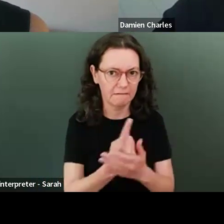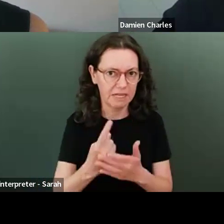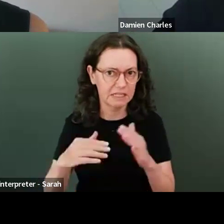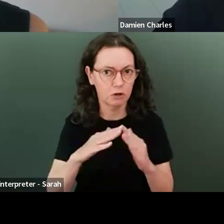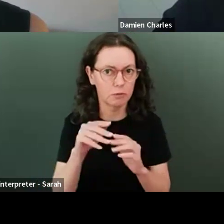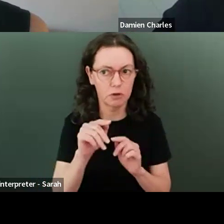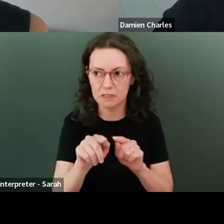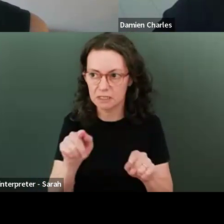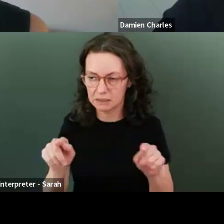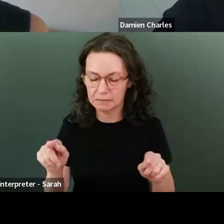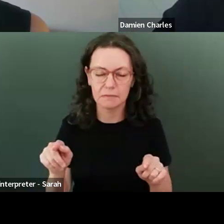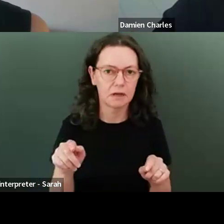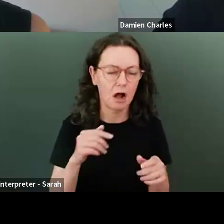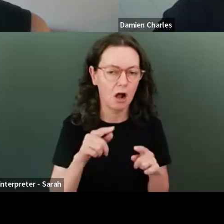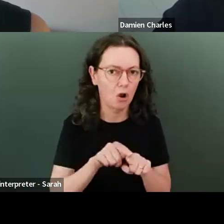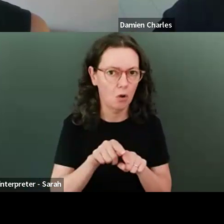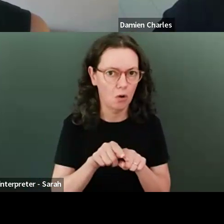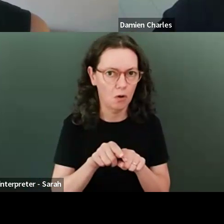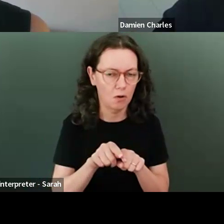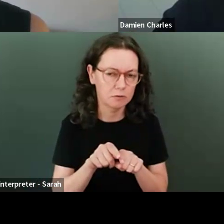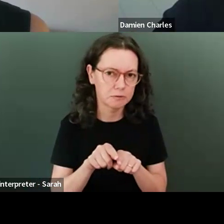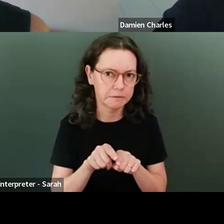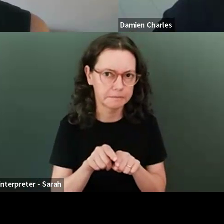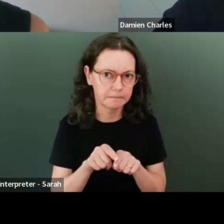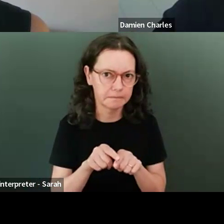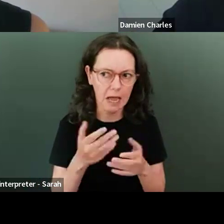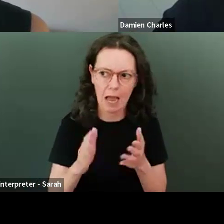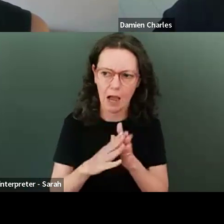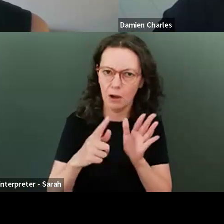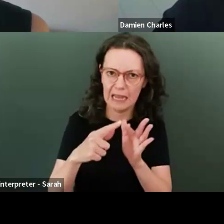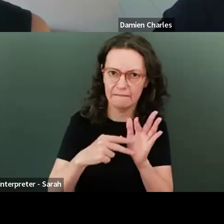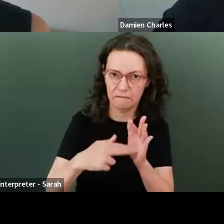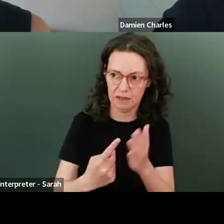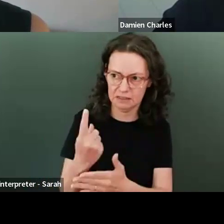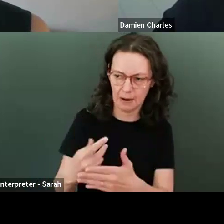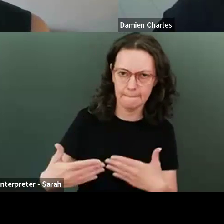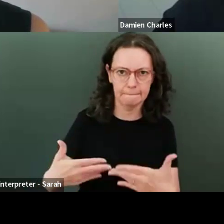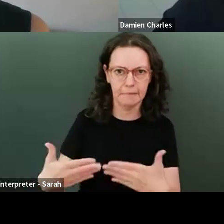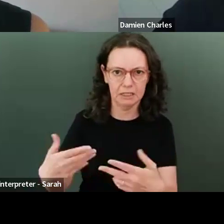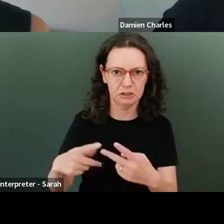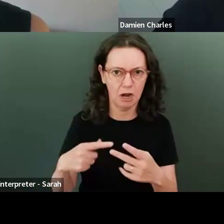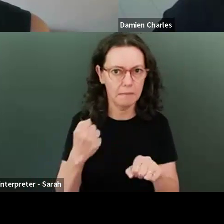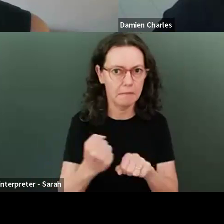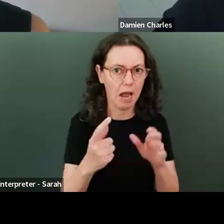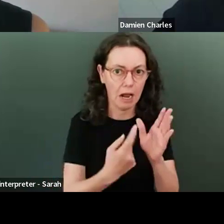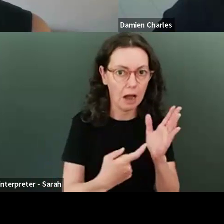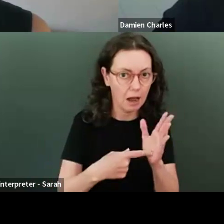was a really great thing. I learned a lot of event management. I got to create